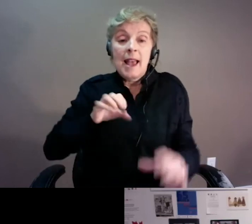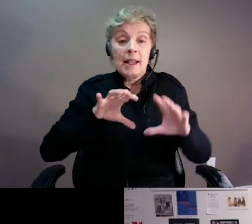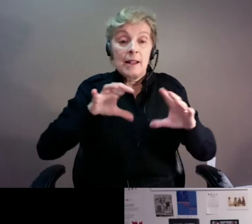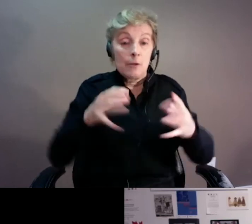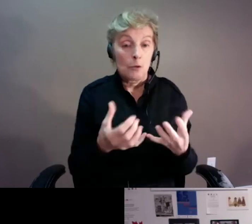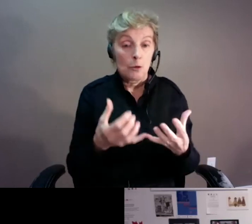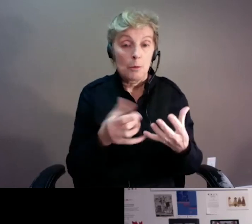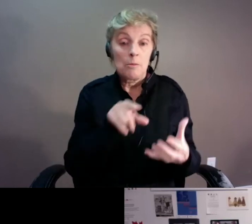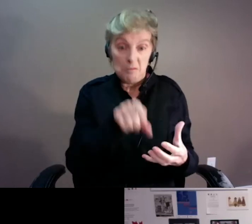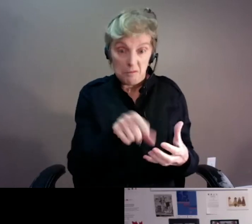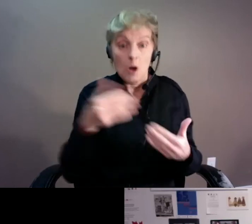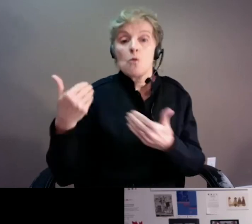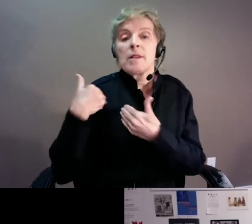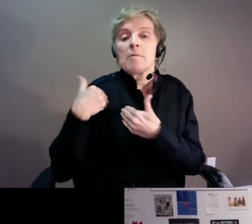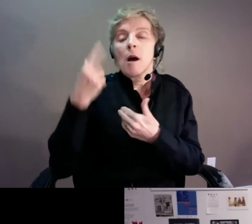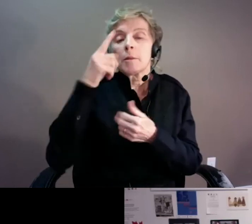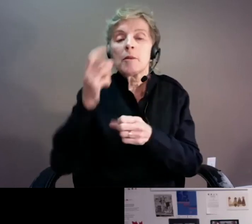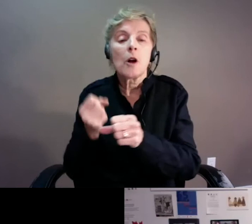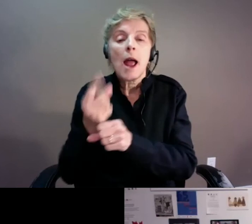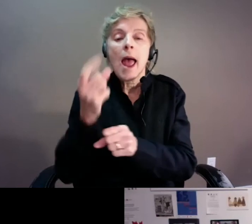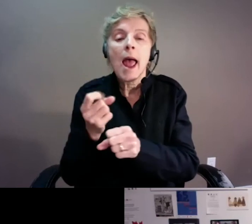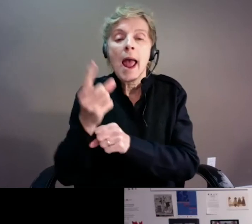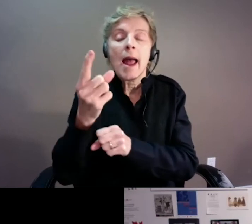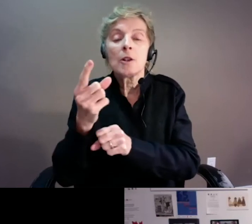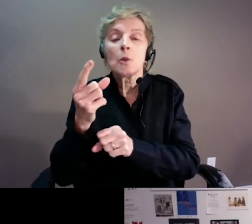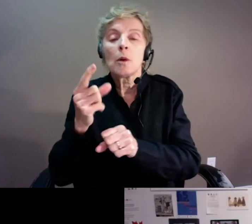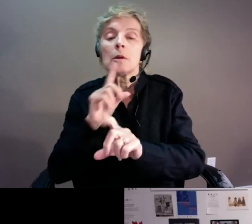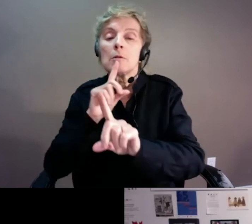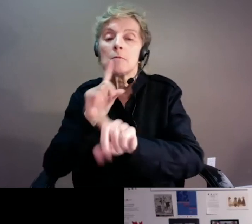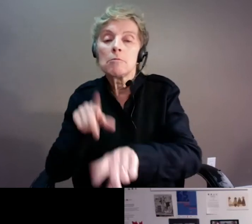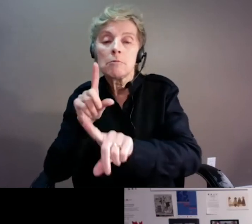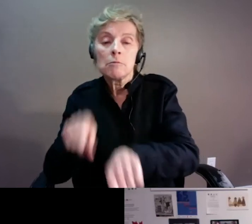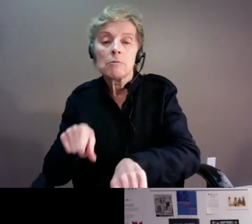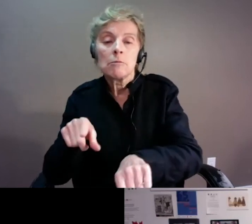for the annual conference of states parties, and I have asked each ambassador that I've met